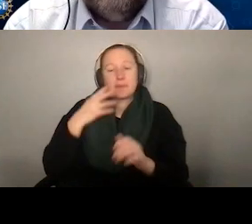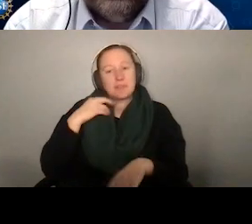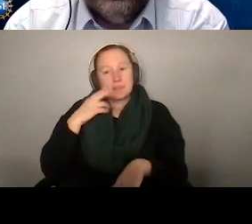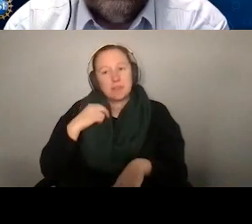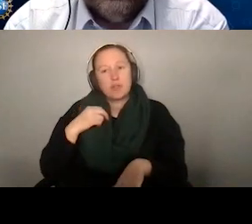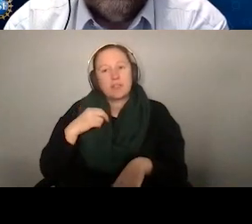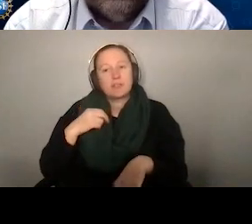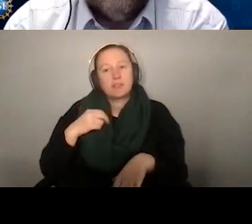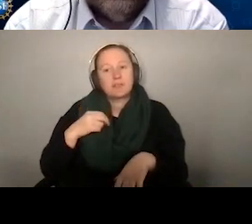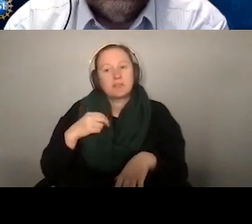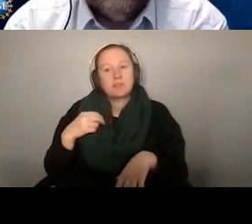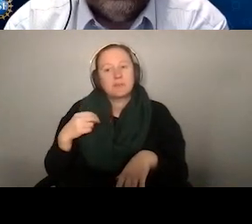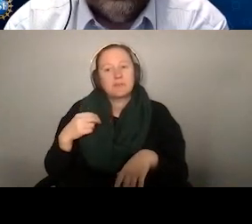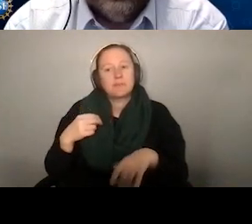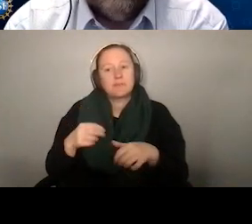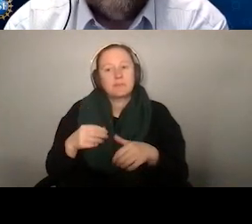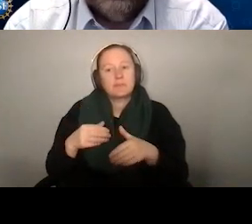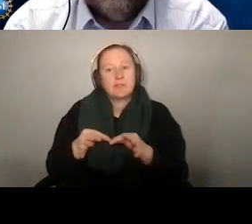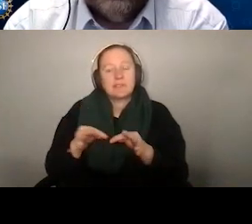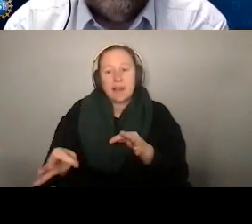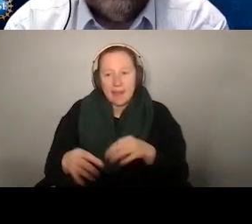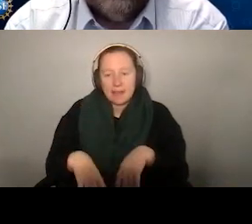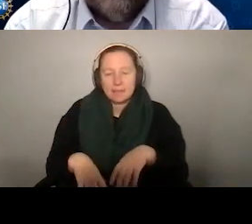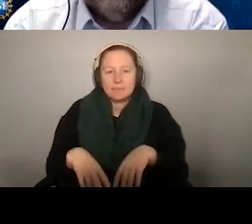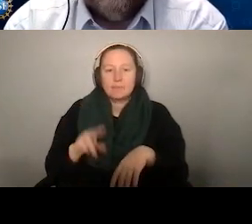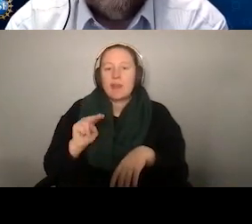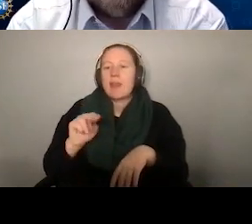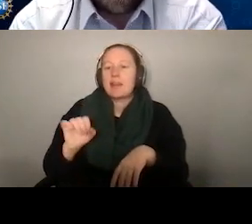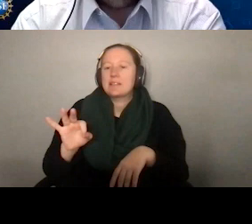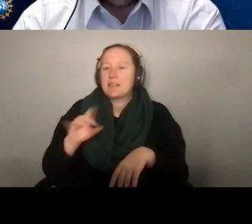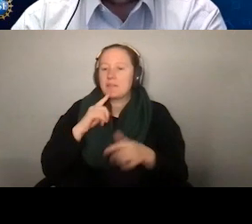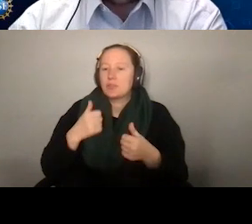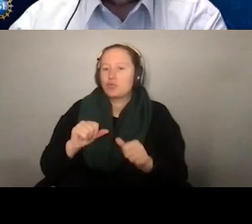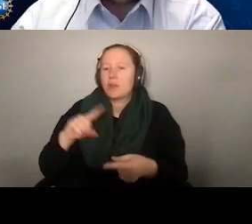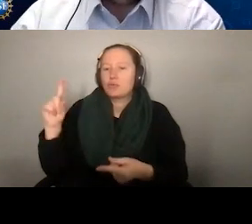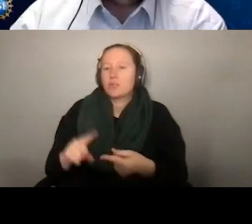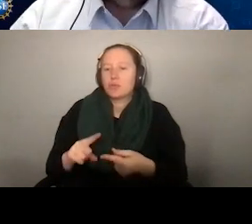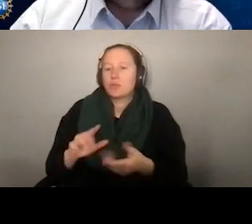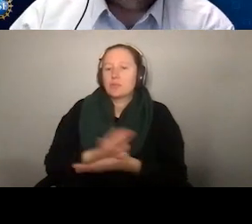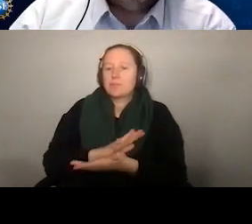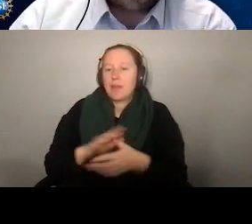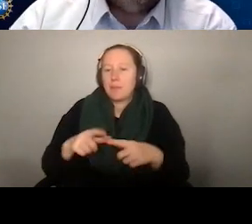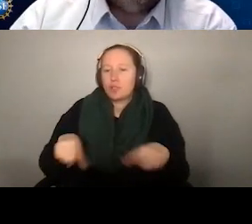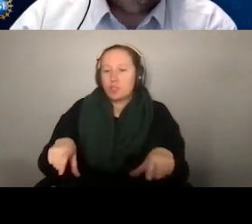Further, there is an NSF and government wide shift to reduce paper checks as much as possible.